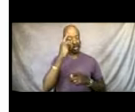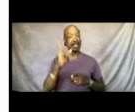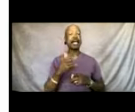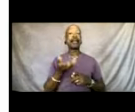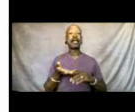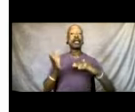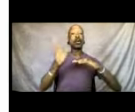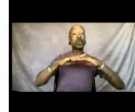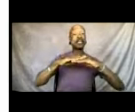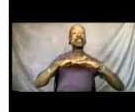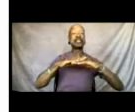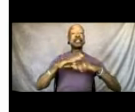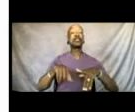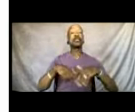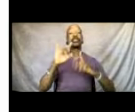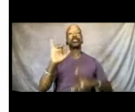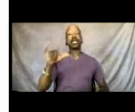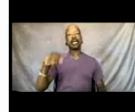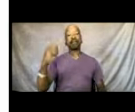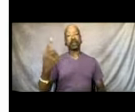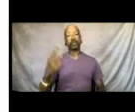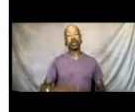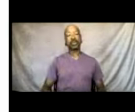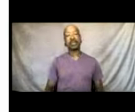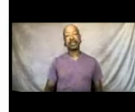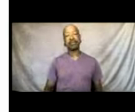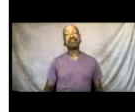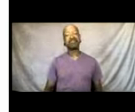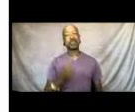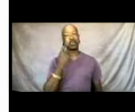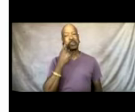limit.